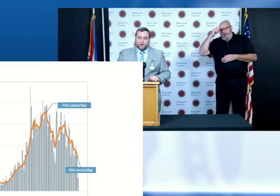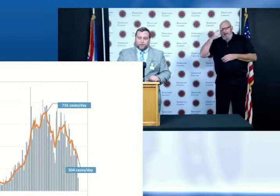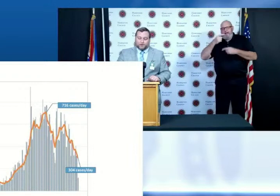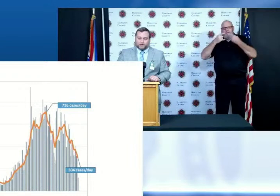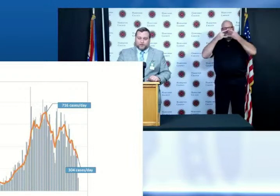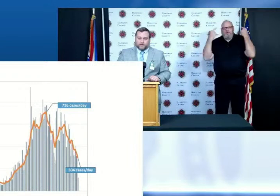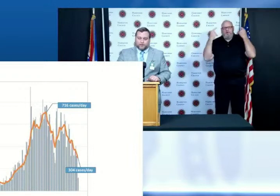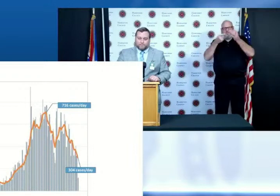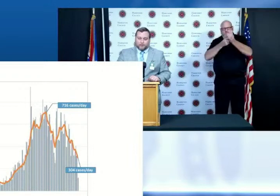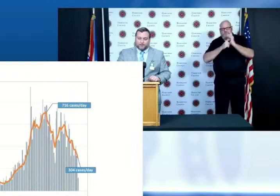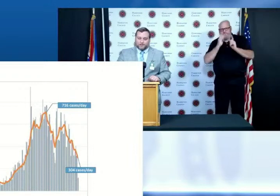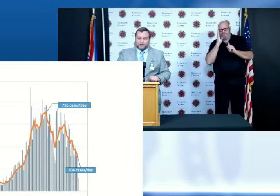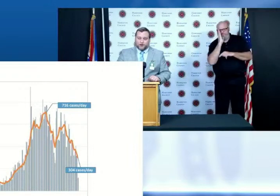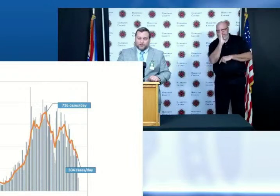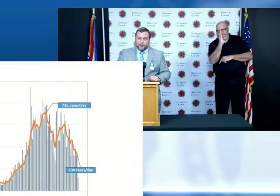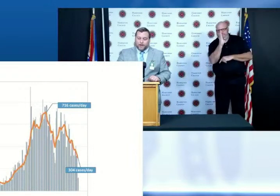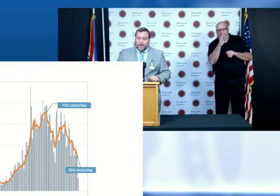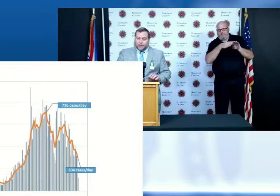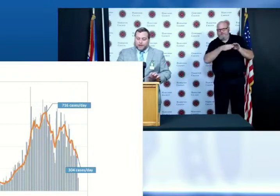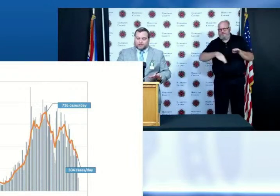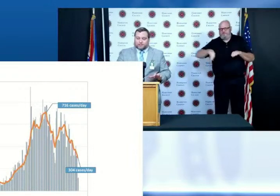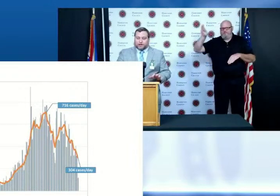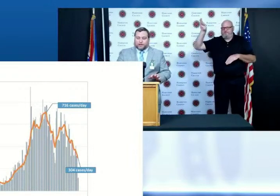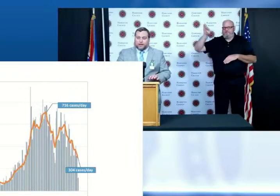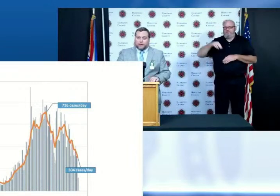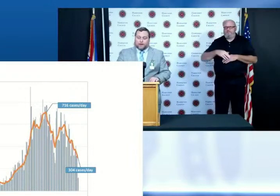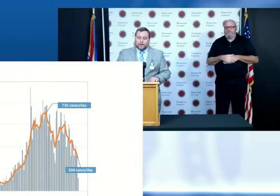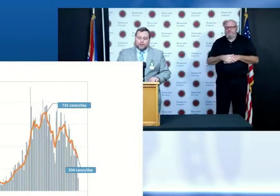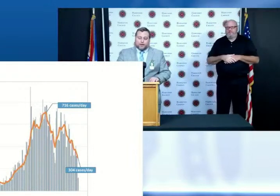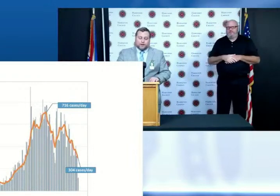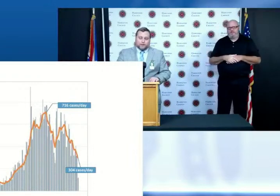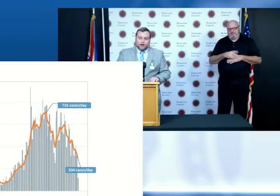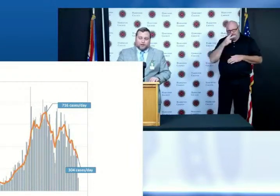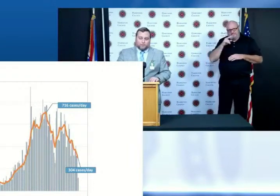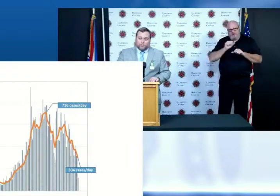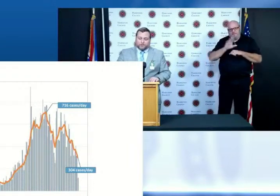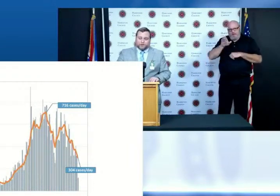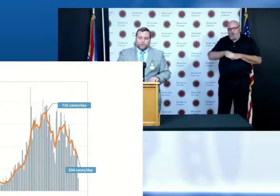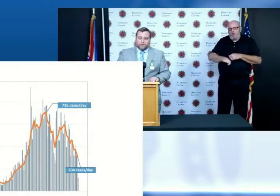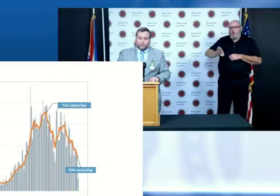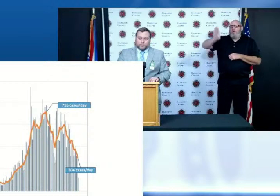and we saw the the mountain starting and then it just declined and then what we saw over the winter